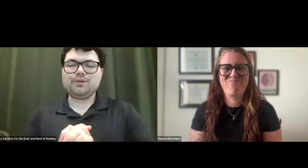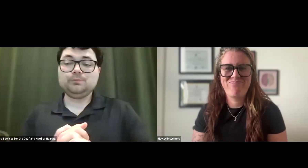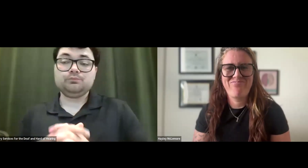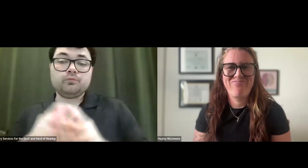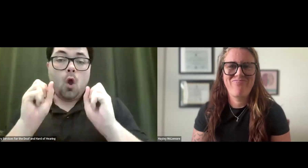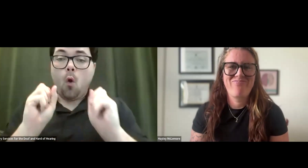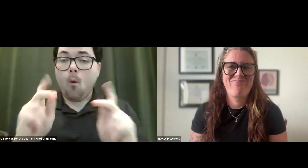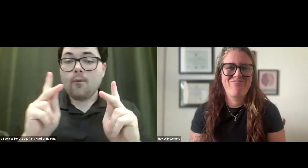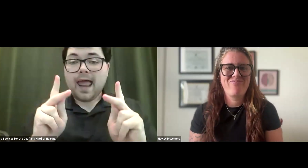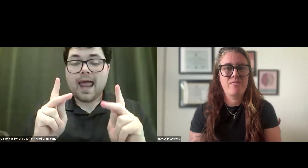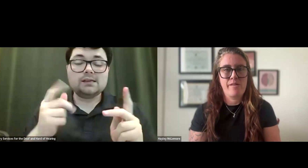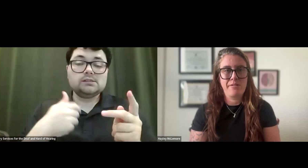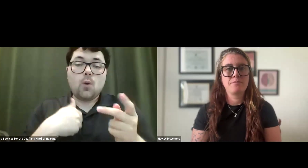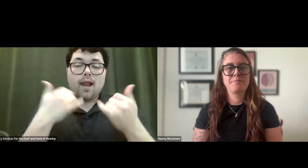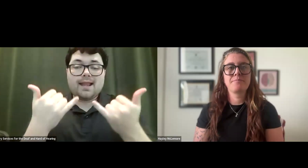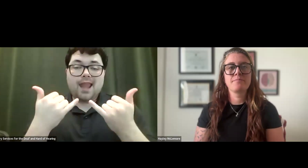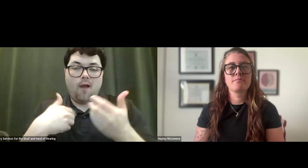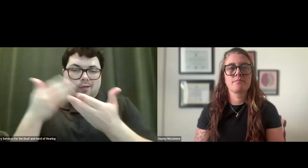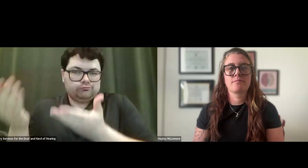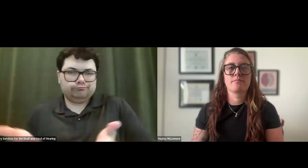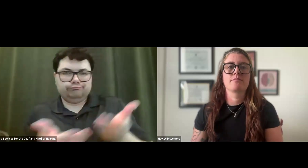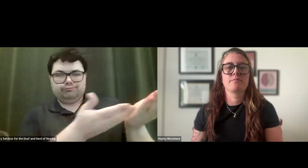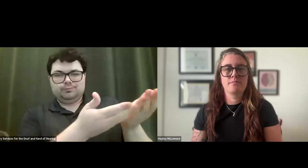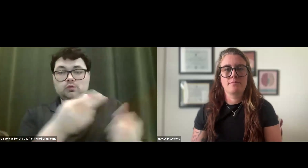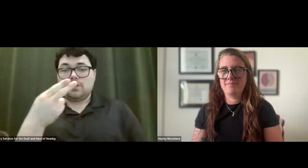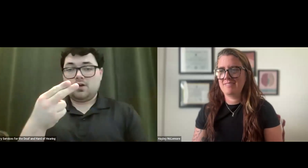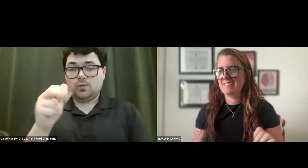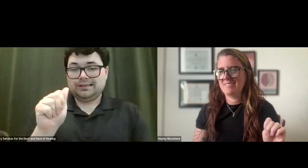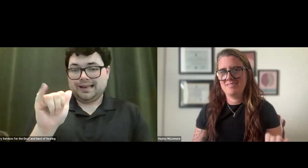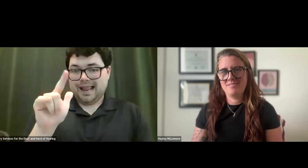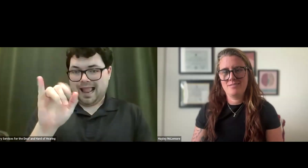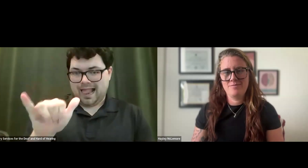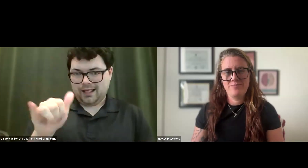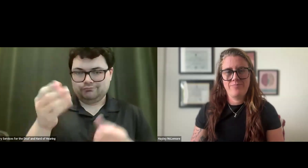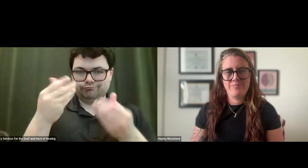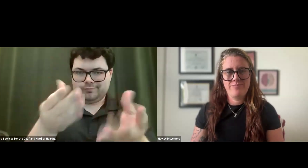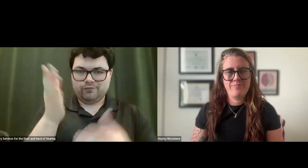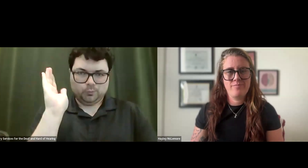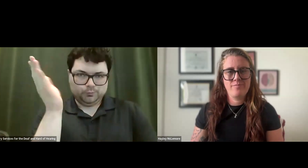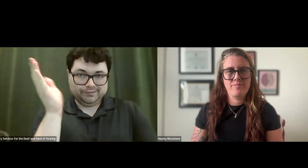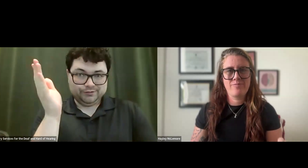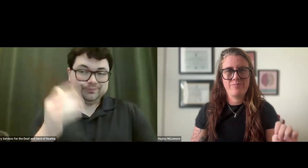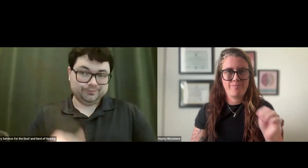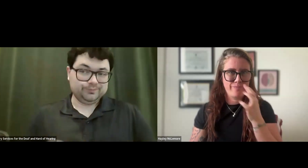as we are doing this for the first time ourselves. So all right, so now I'll hand it over to Hayley